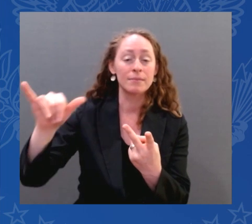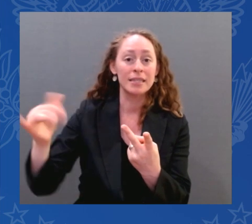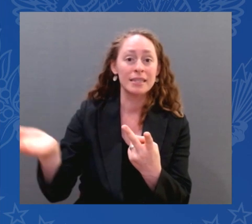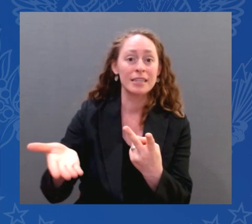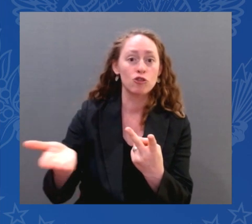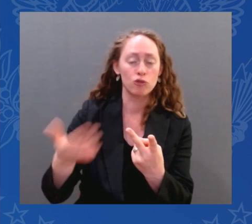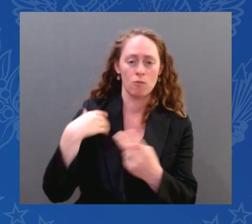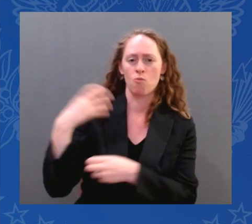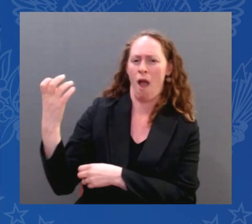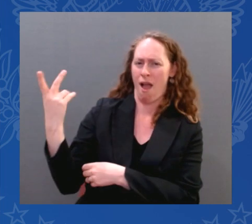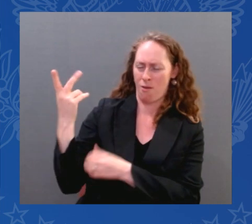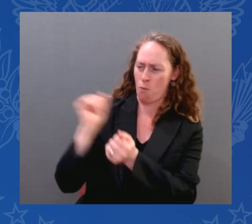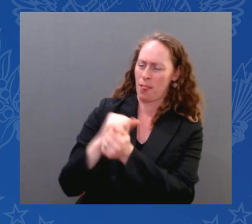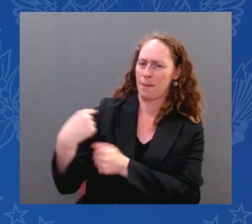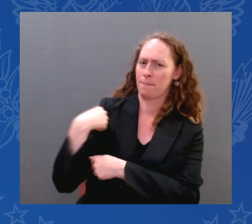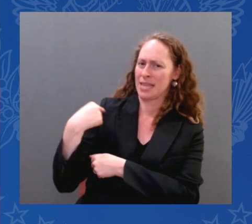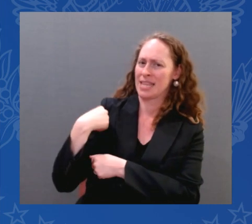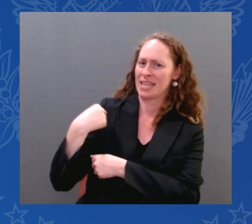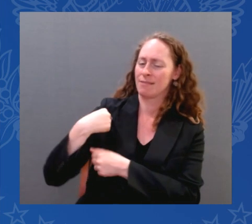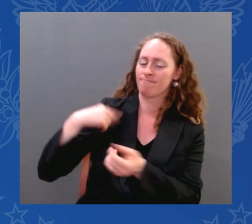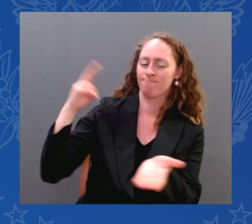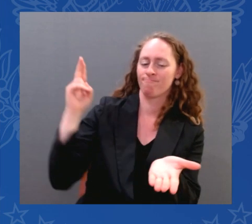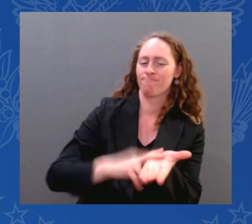What this bill does is extend the authority,